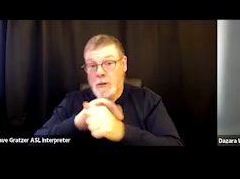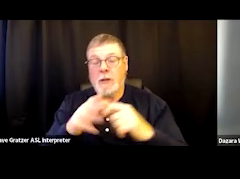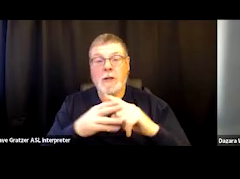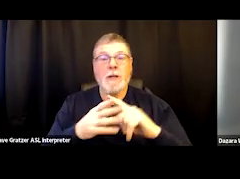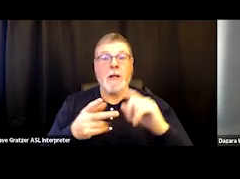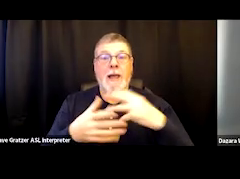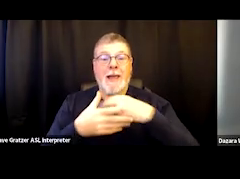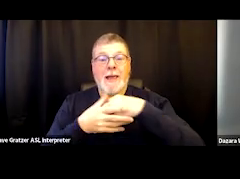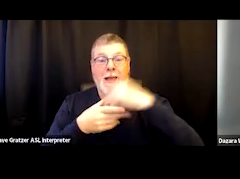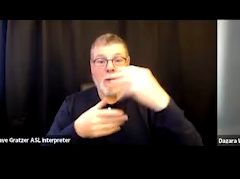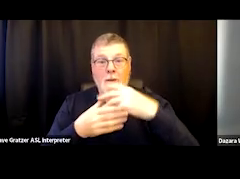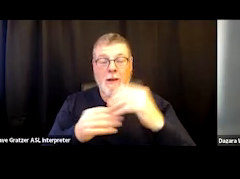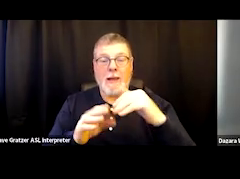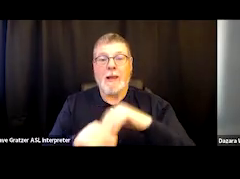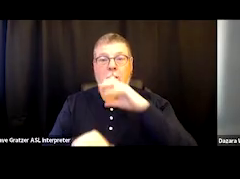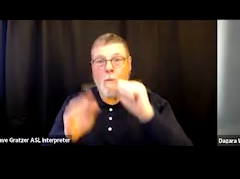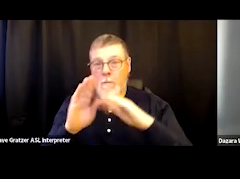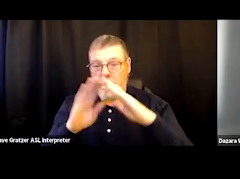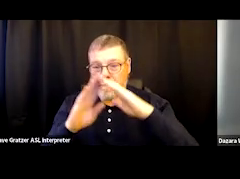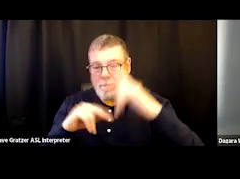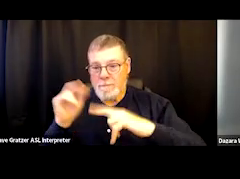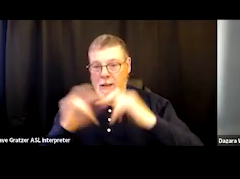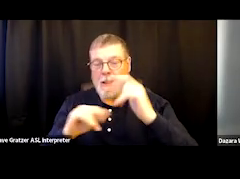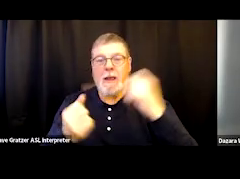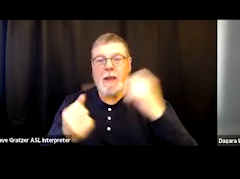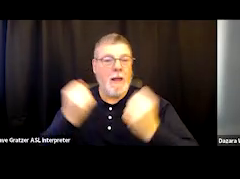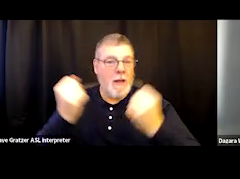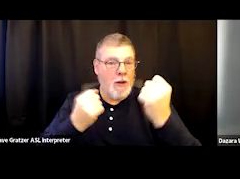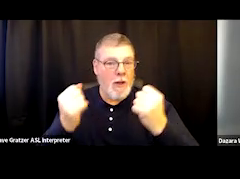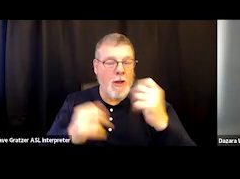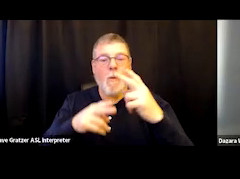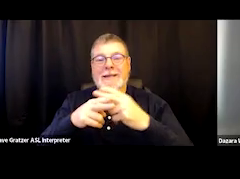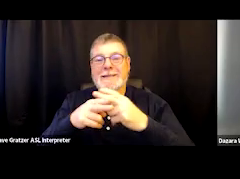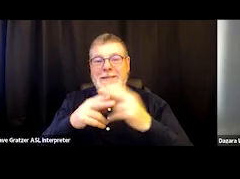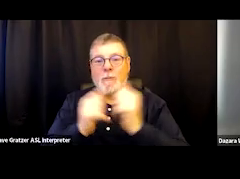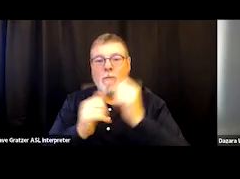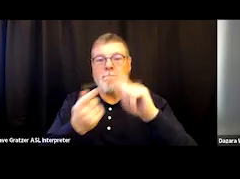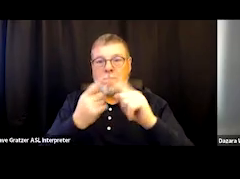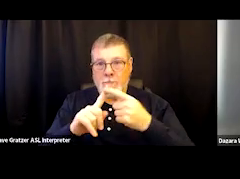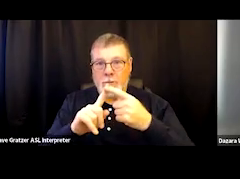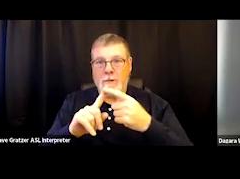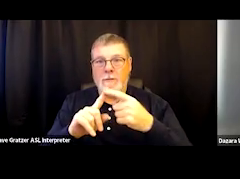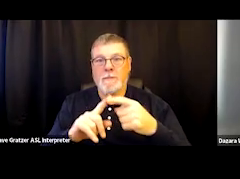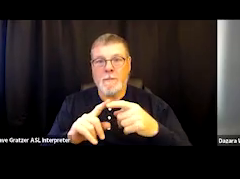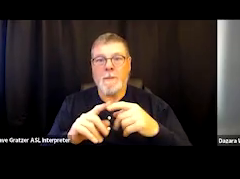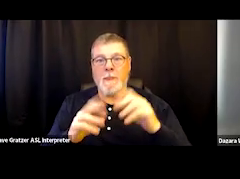or living in abandoned buildings, or cars, or temporarily with friends or relatives, often known as doubling up.